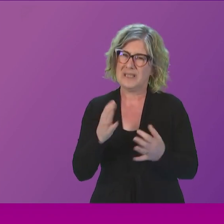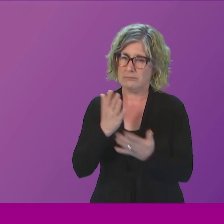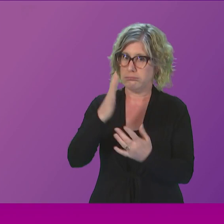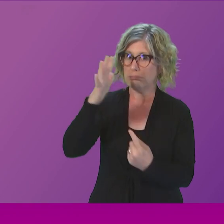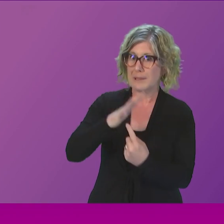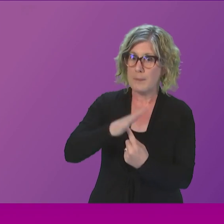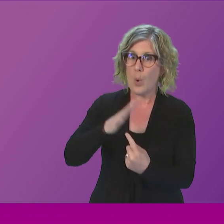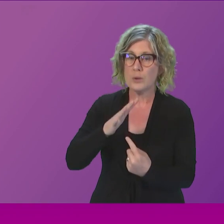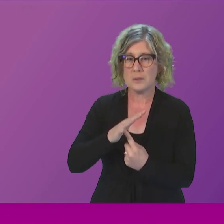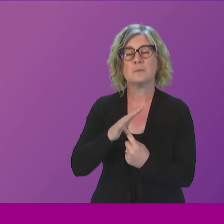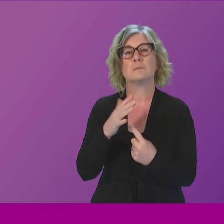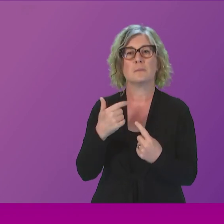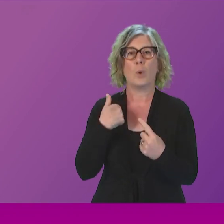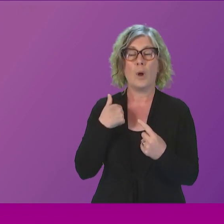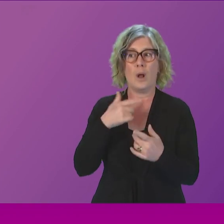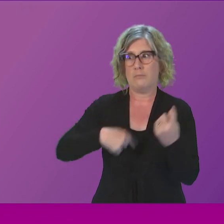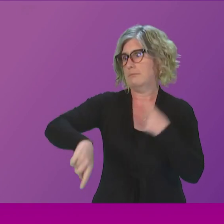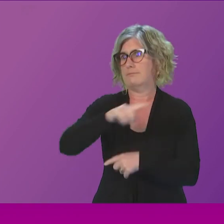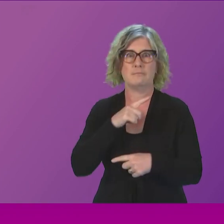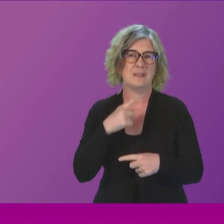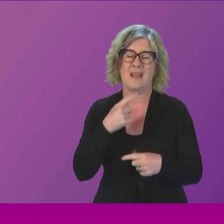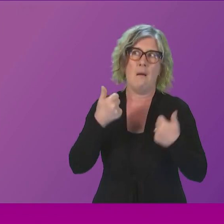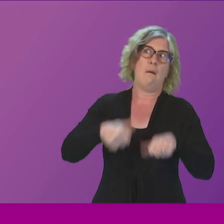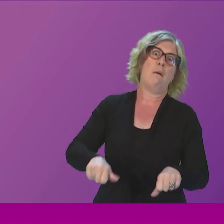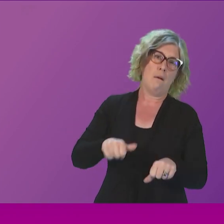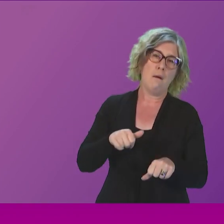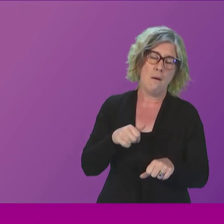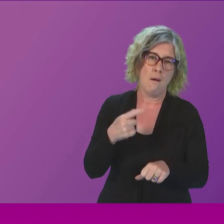which we know that many stakeholders have welcomed.